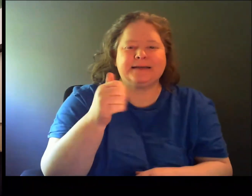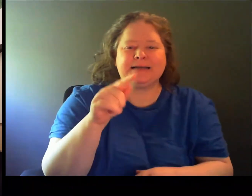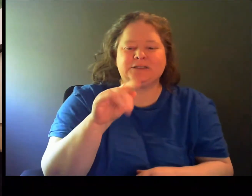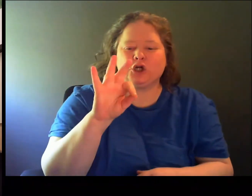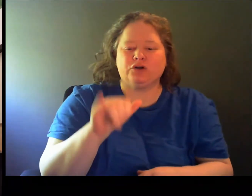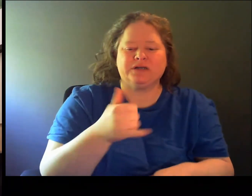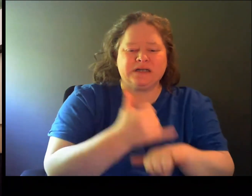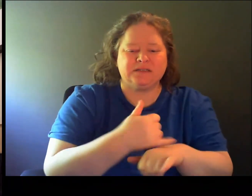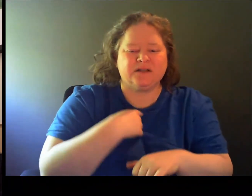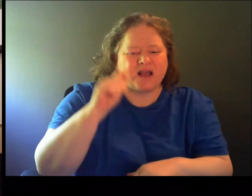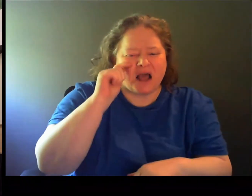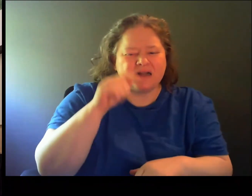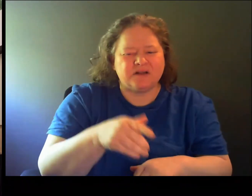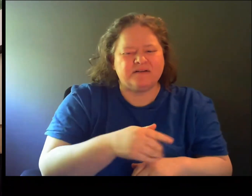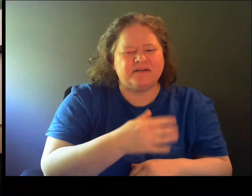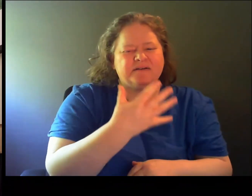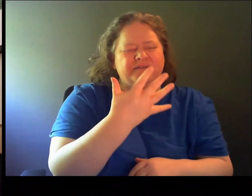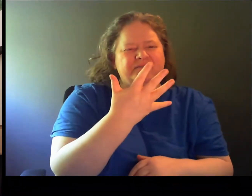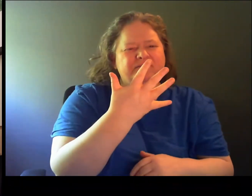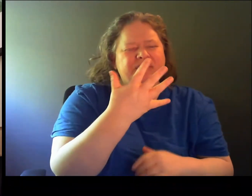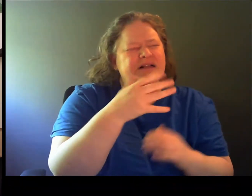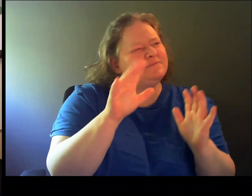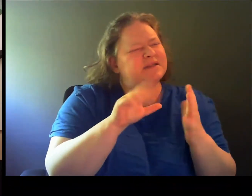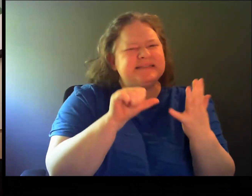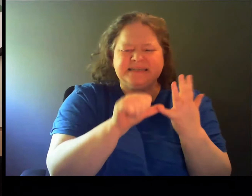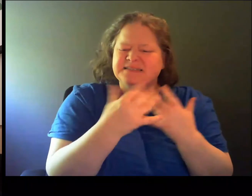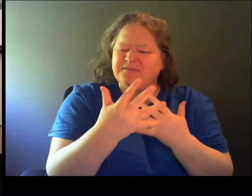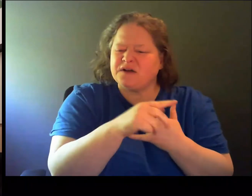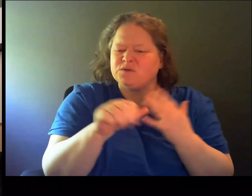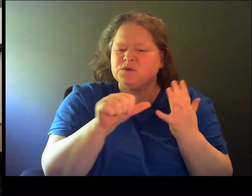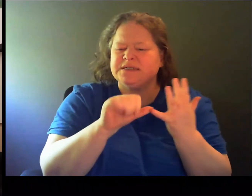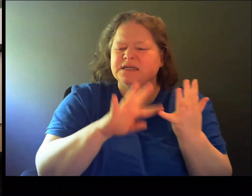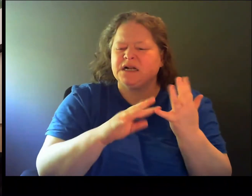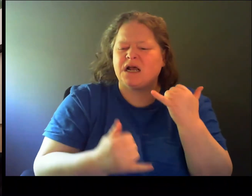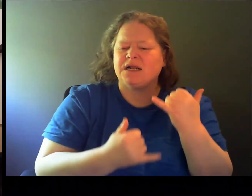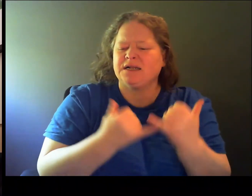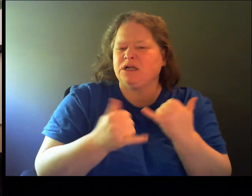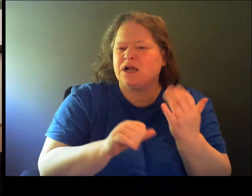I think Ireland is at the 65 to 69 age group at the moment at home -